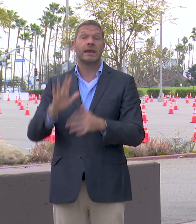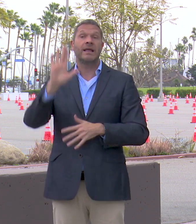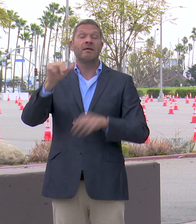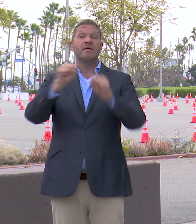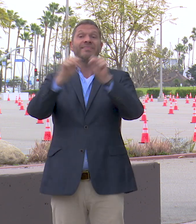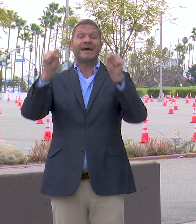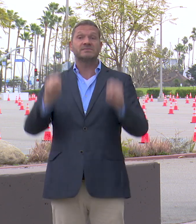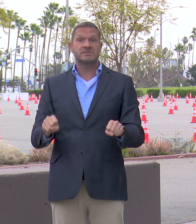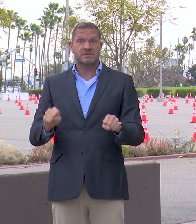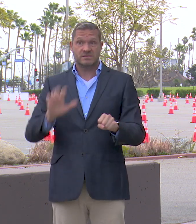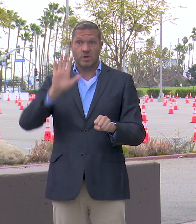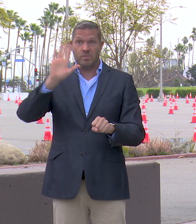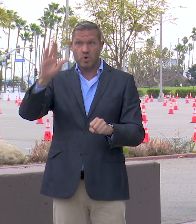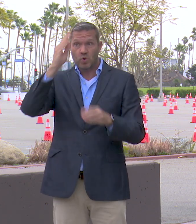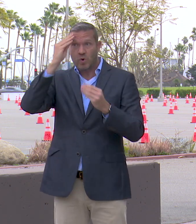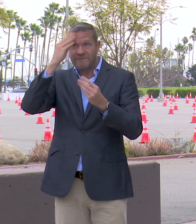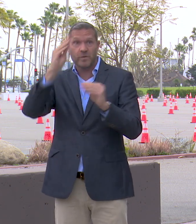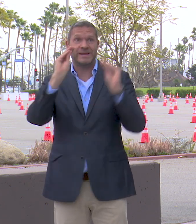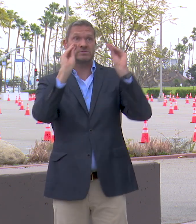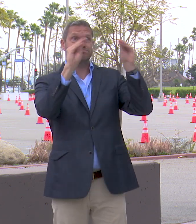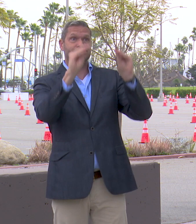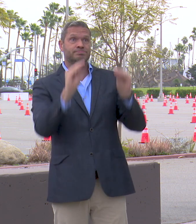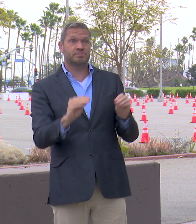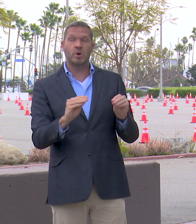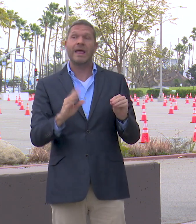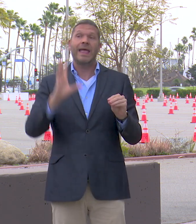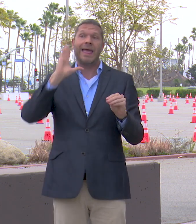in and it will tell you when your turn is next.